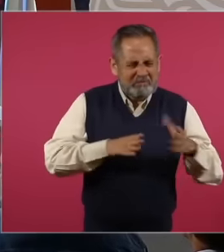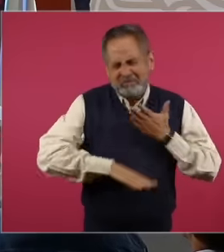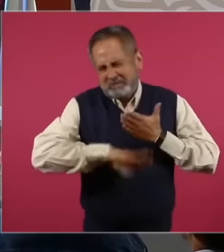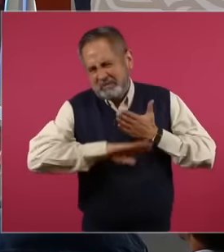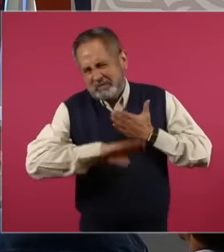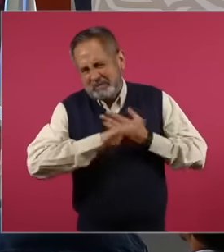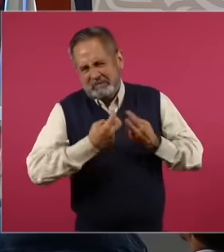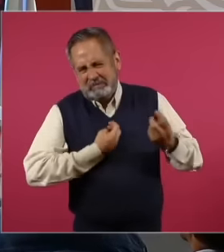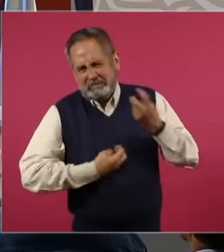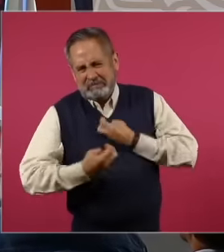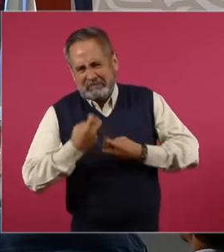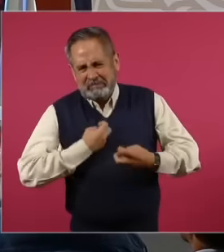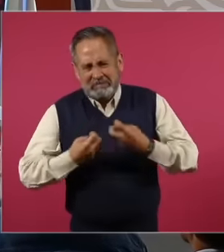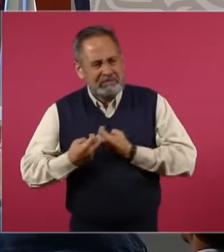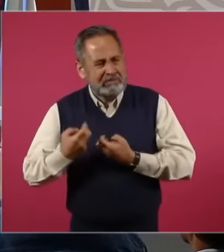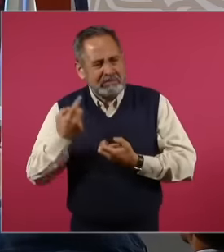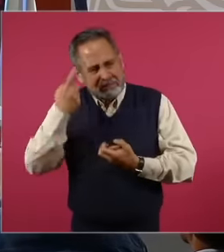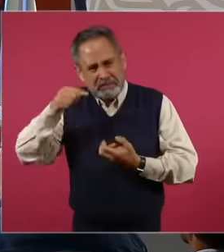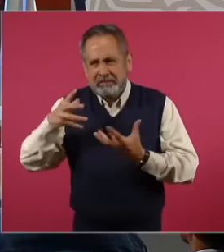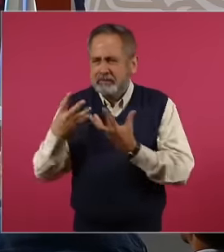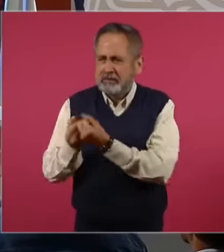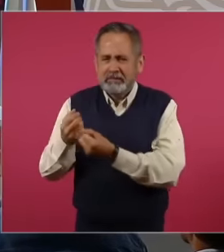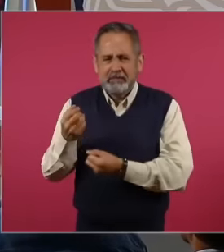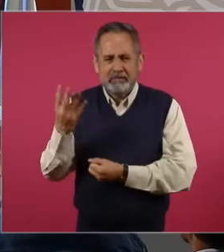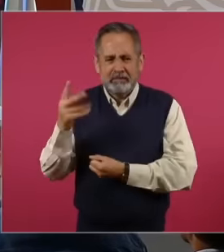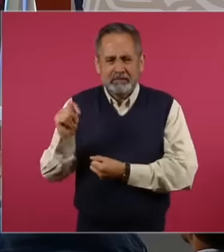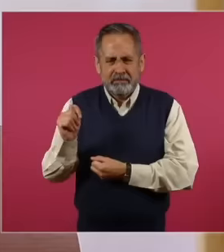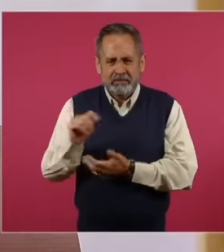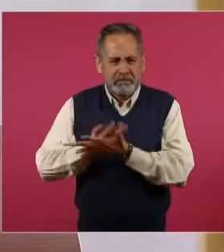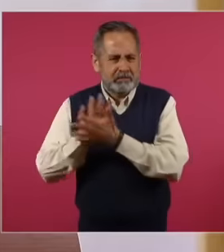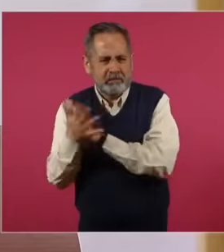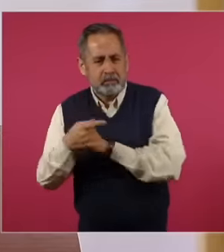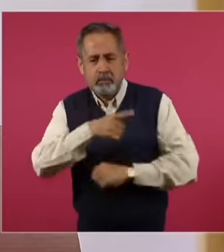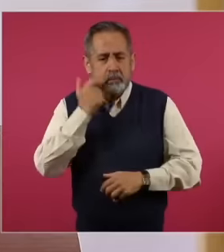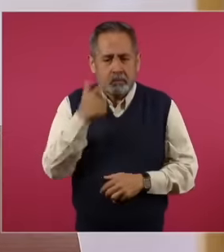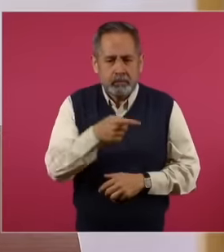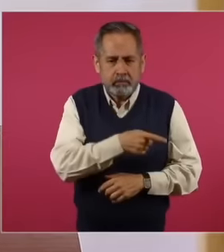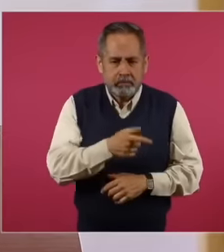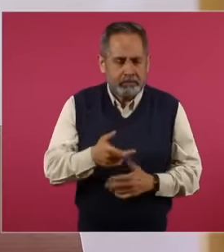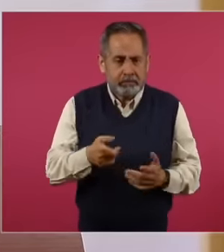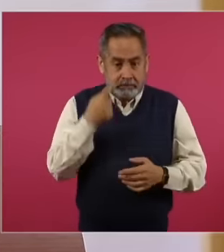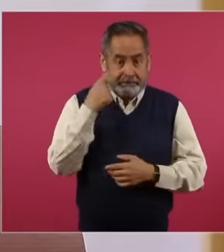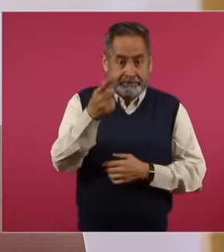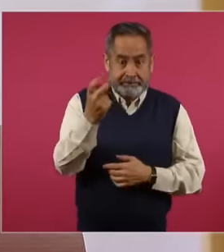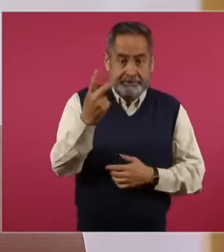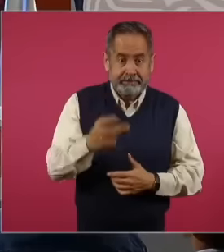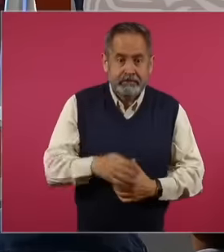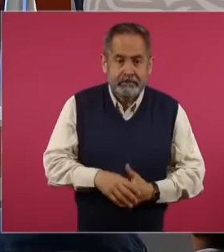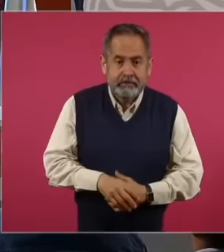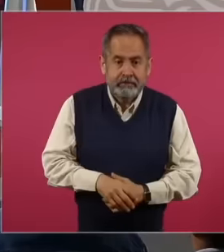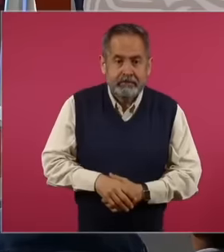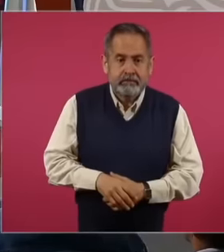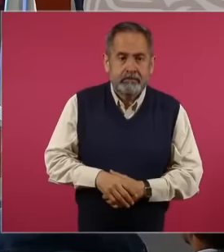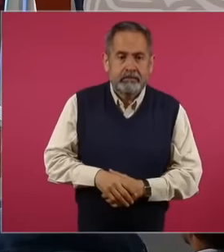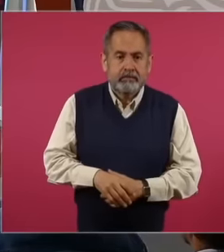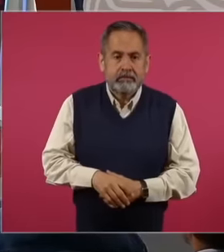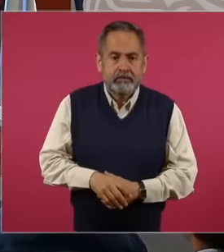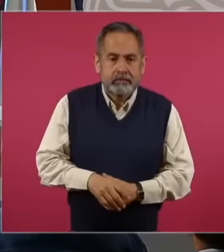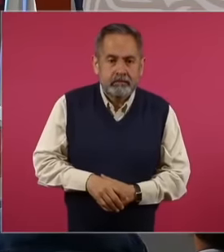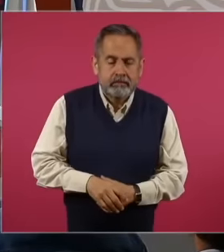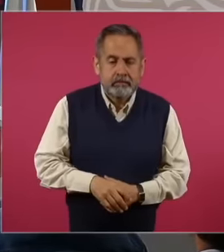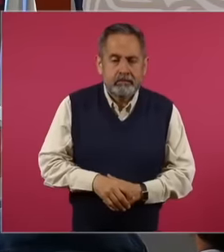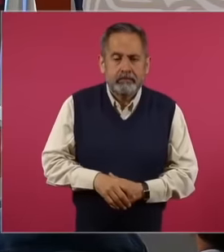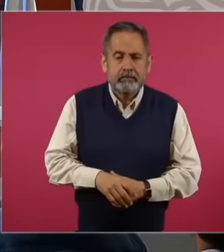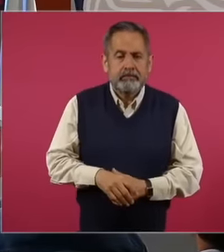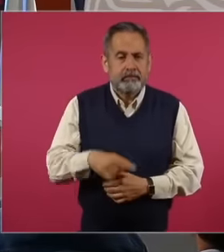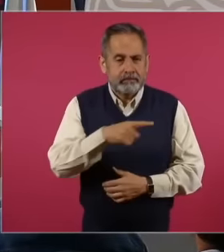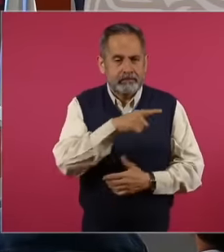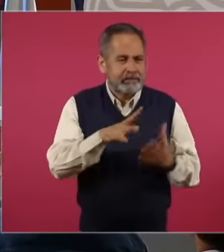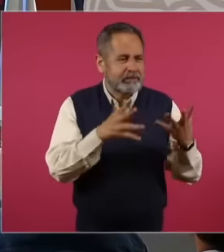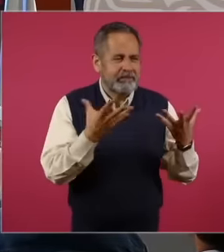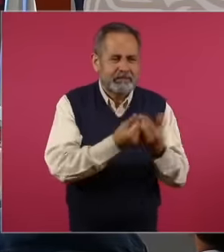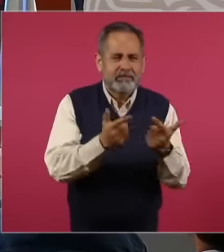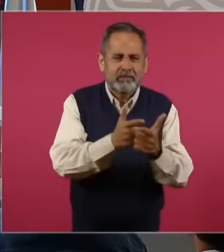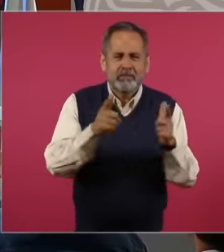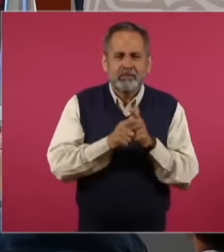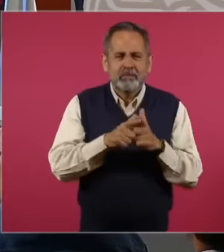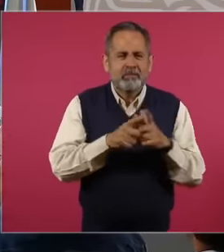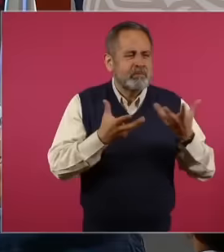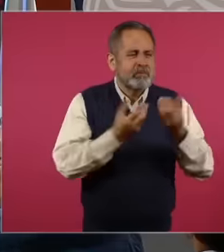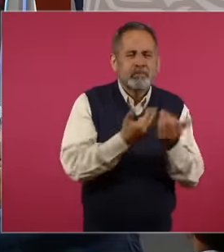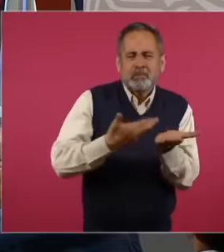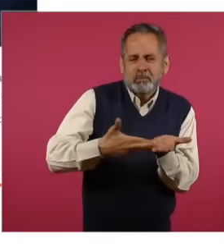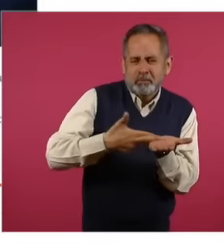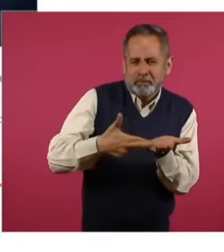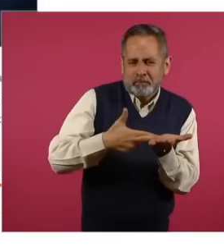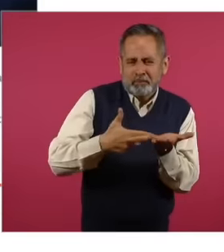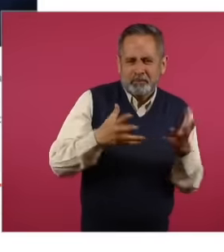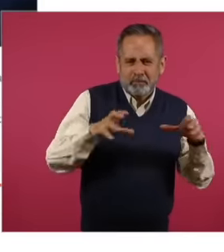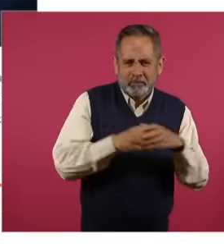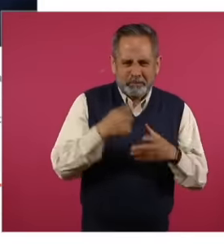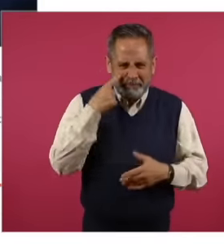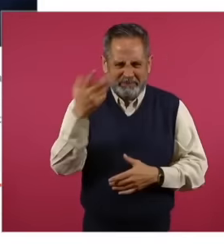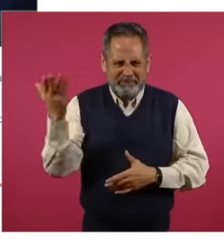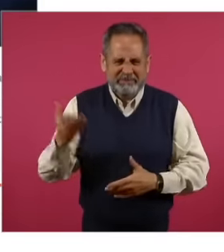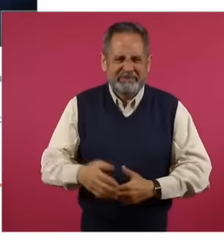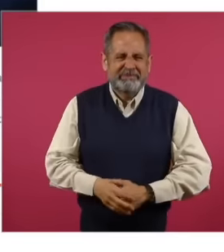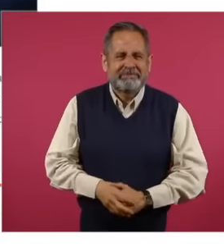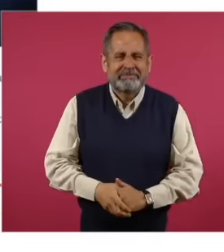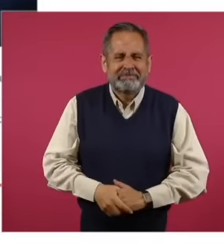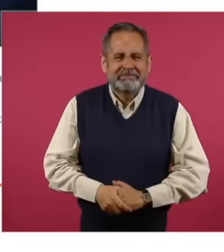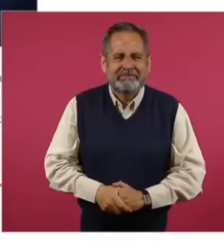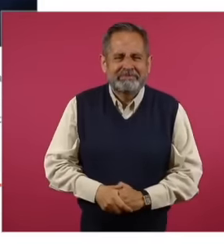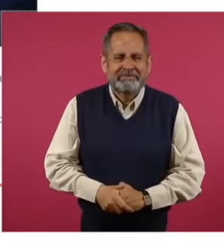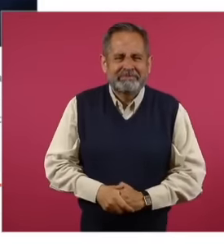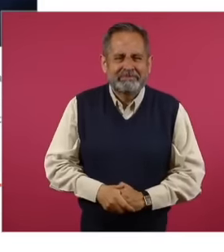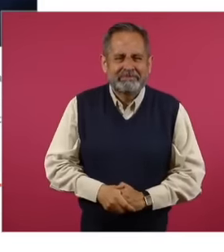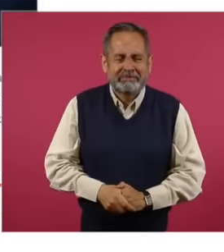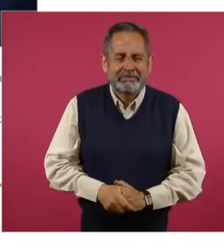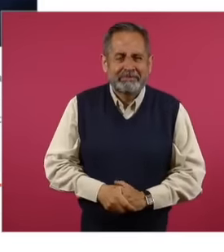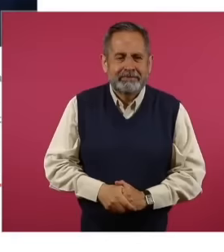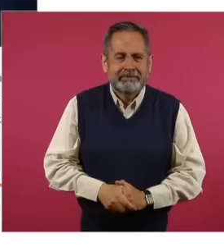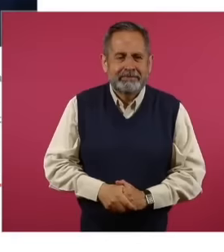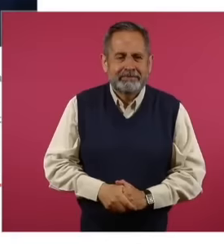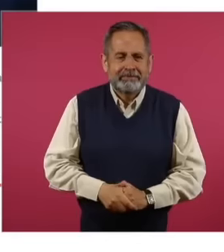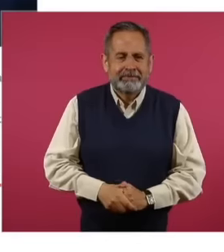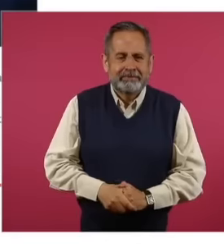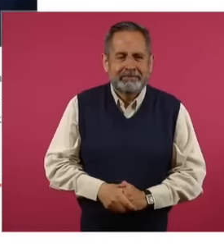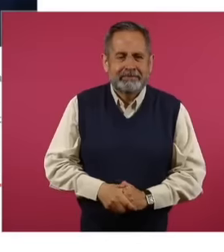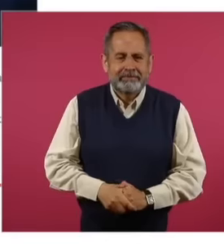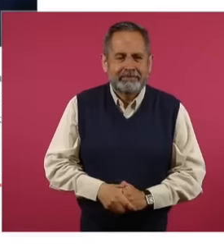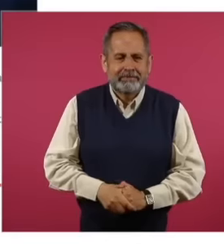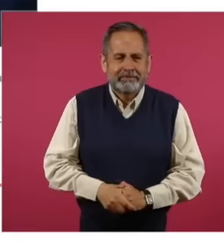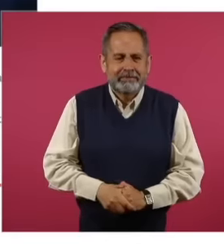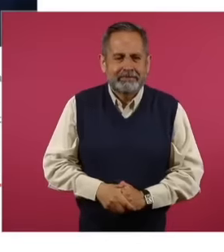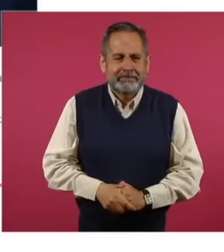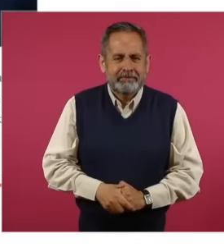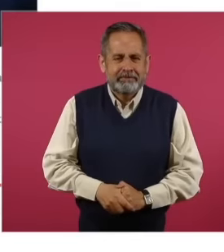transformation. Yes, there is the Rosa tide.